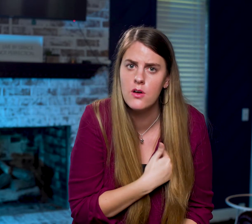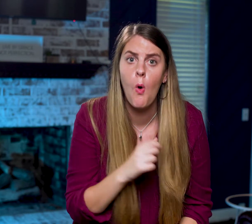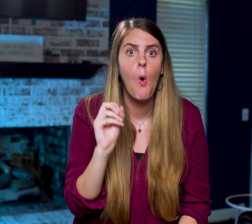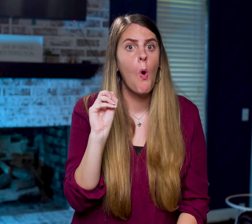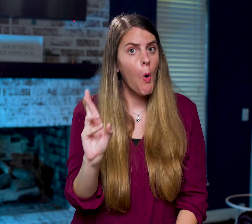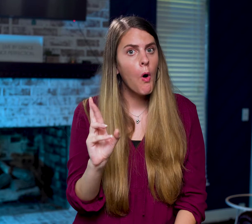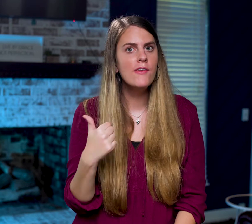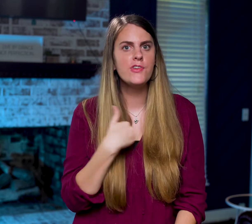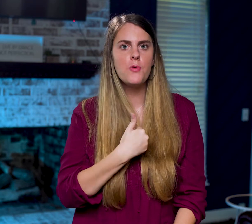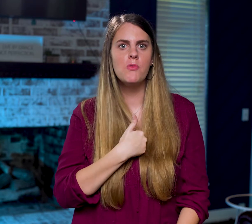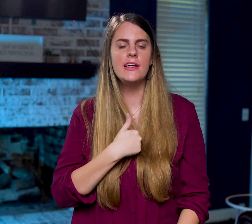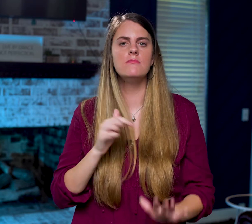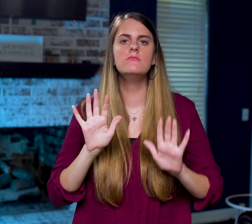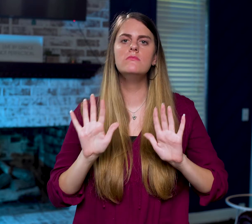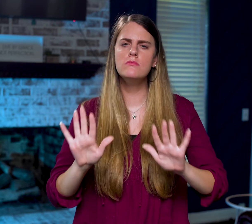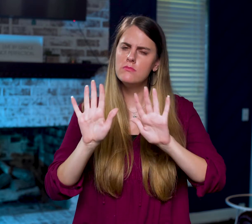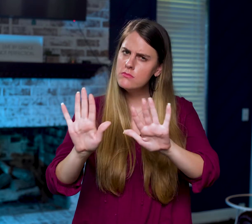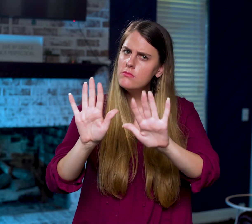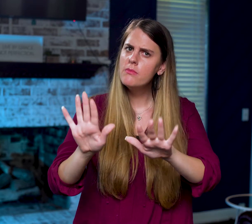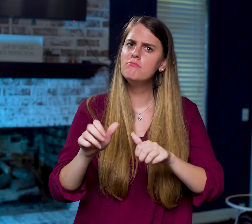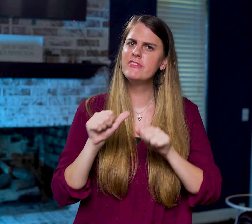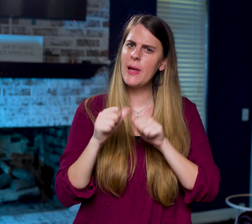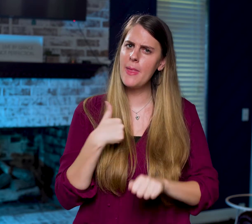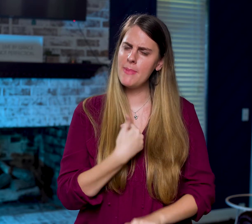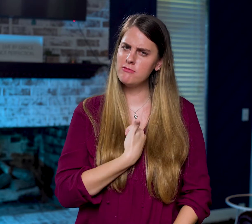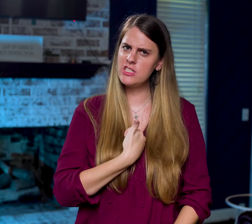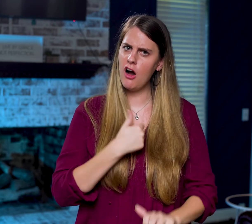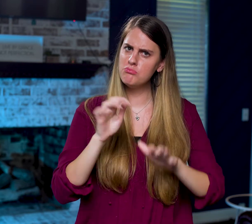Or do we try to tame them and keep them for ourselves